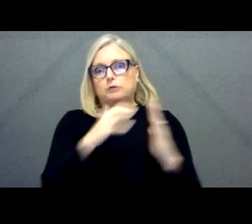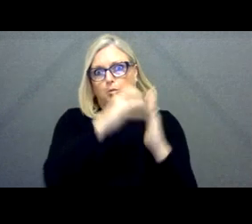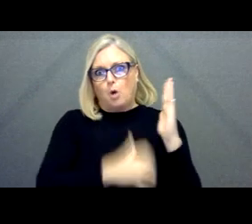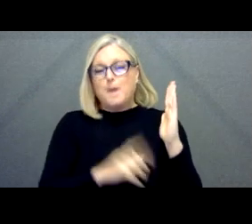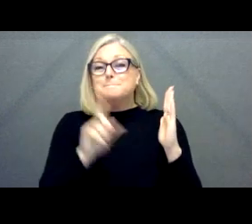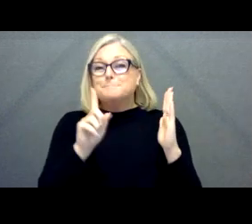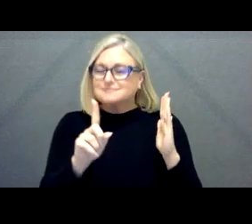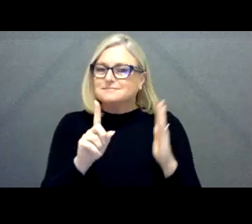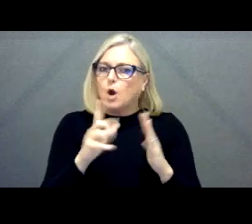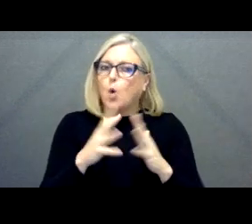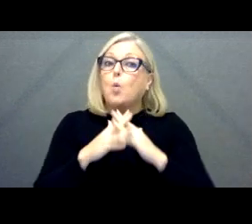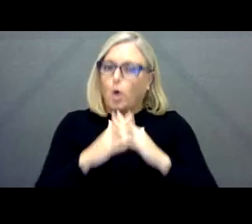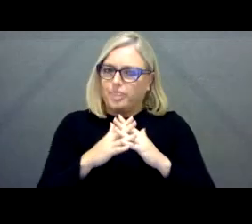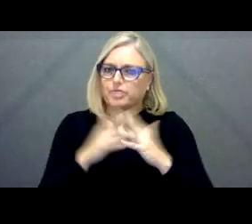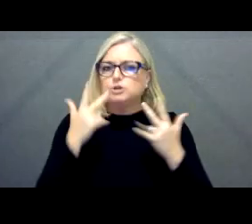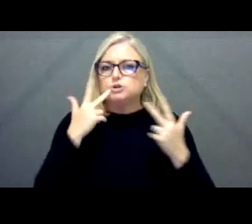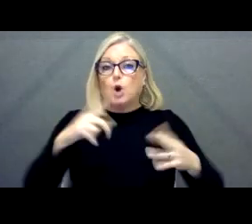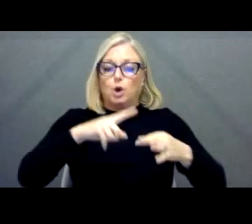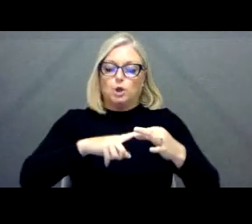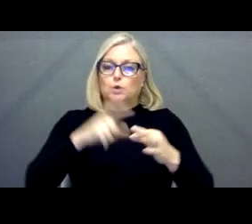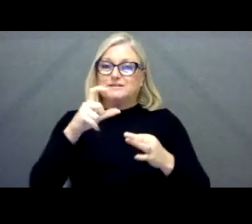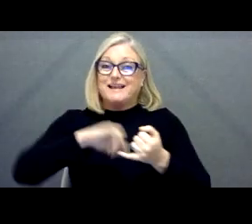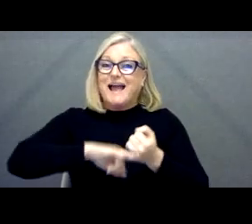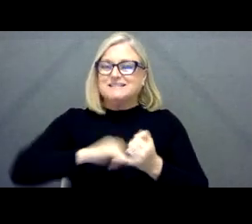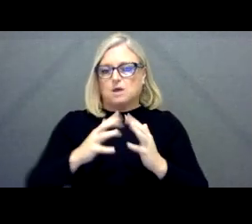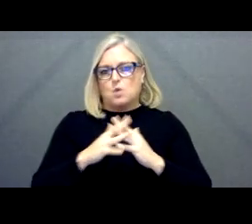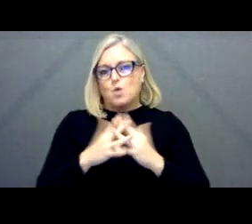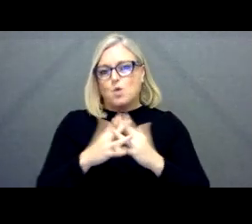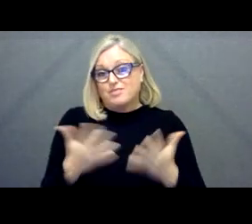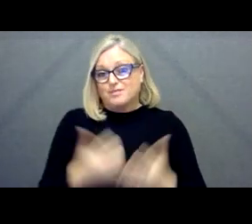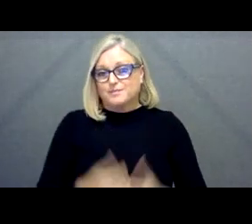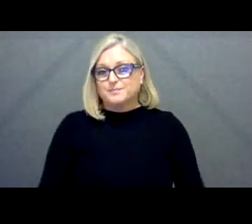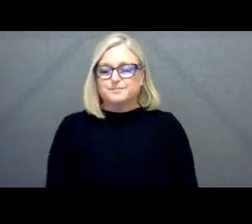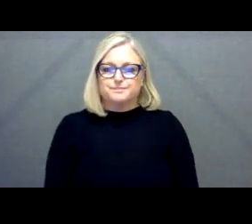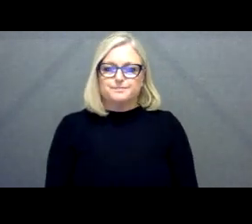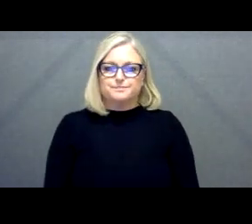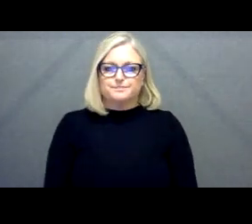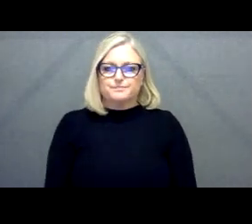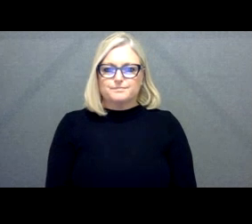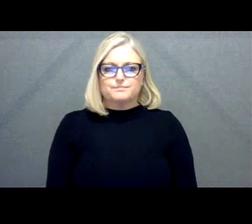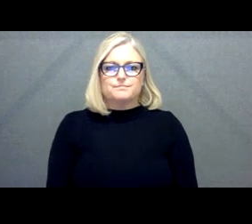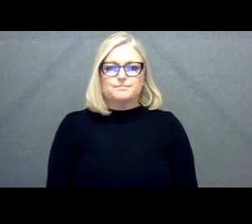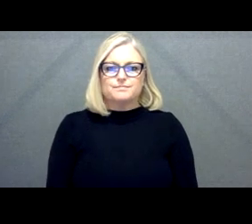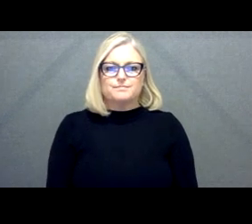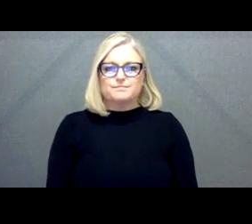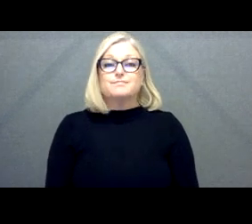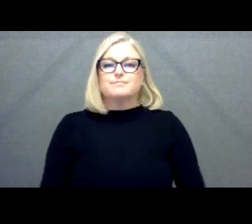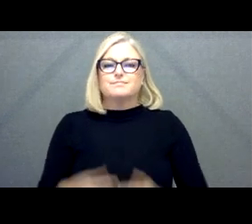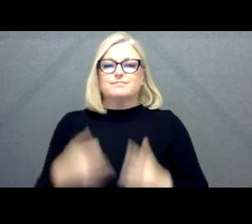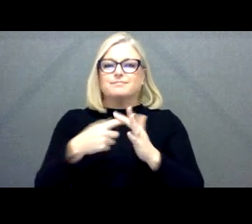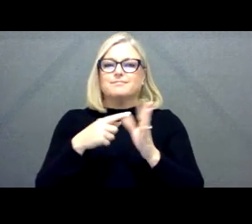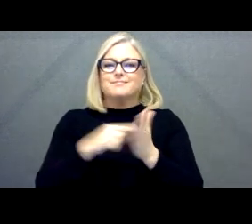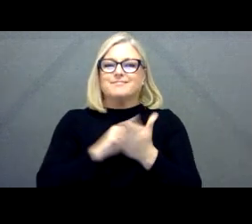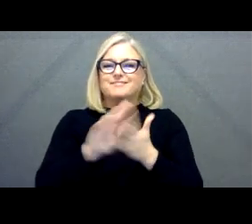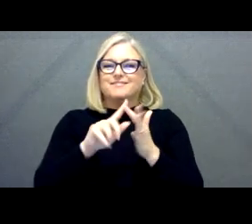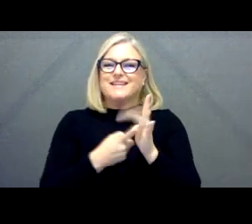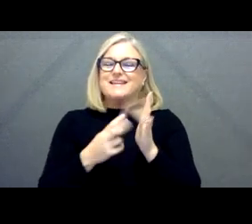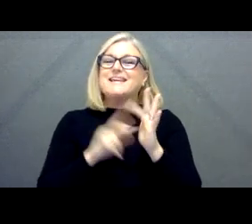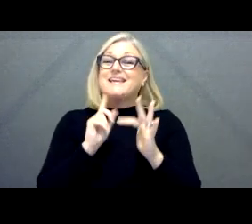of calling great thank you I'm just going to swing back into view Katherine here again talking